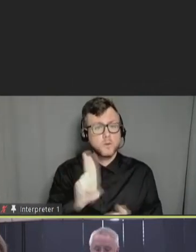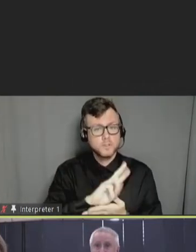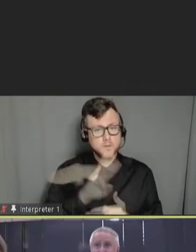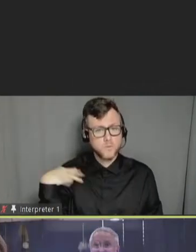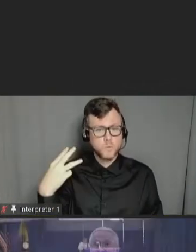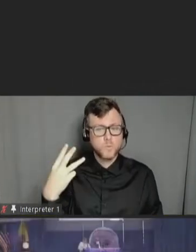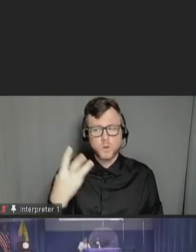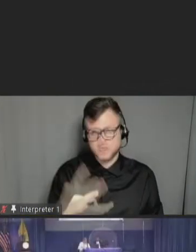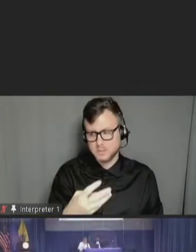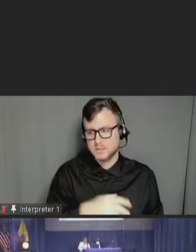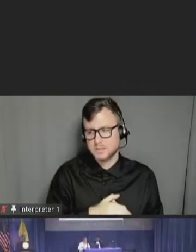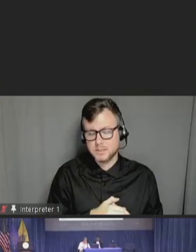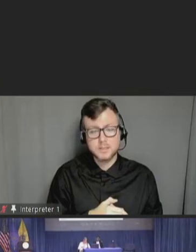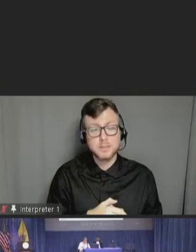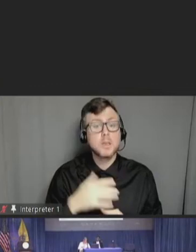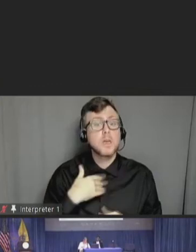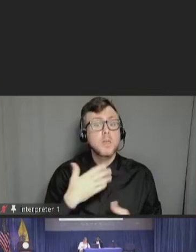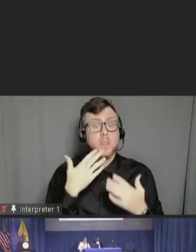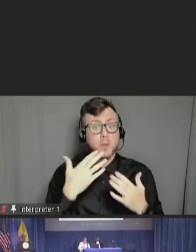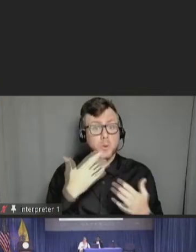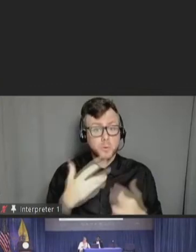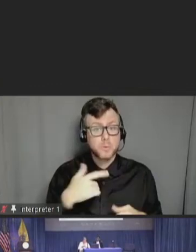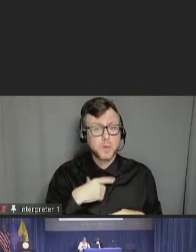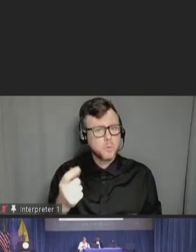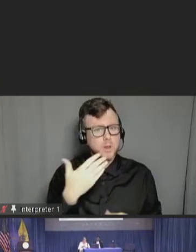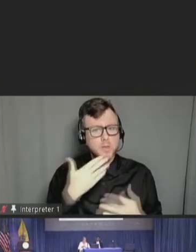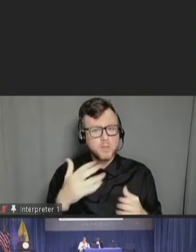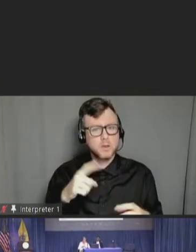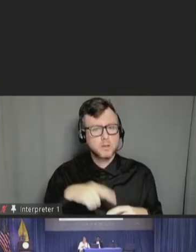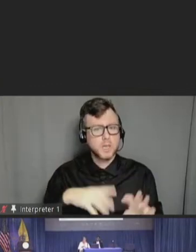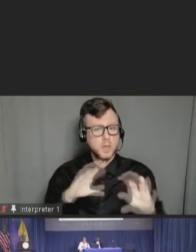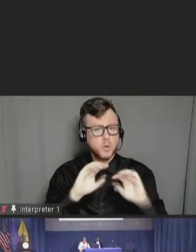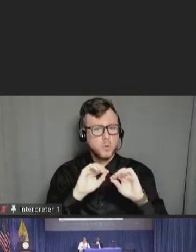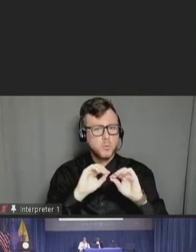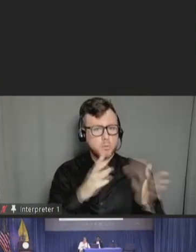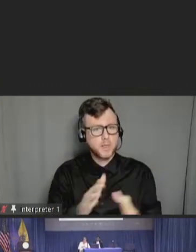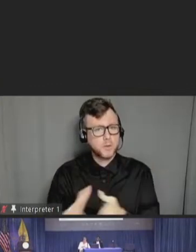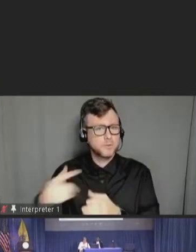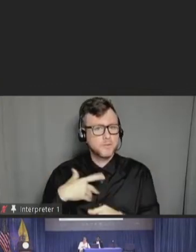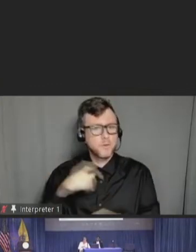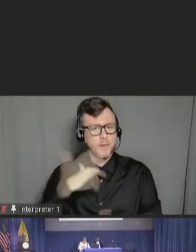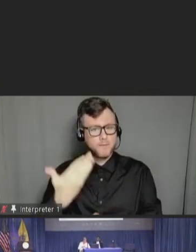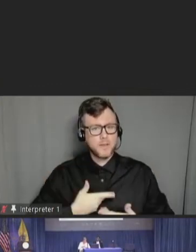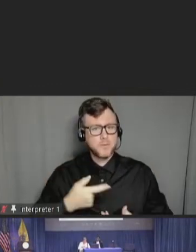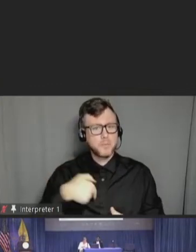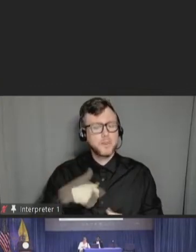Lorenzo Giacani: Thank you. I want to thank the organizers for inviting me to discuss work done